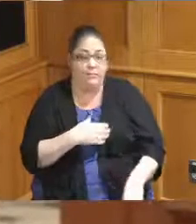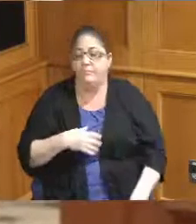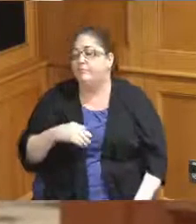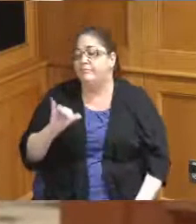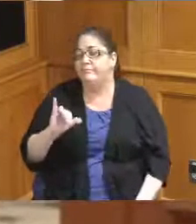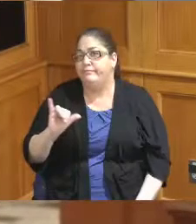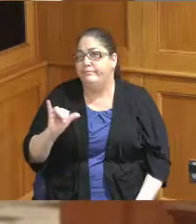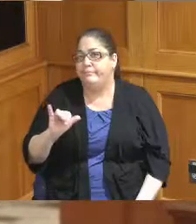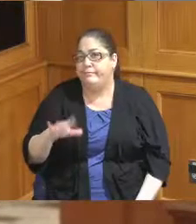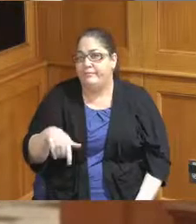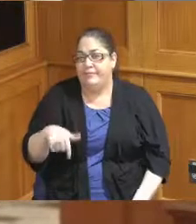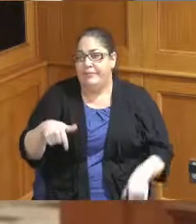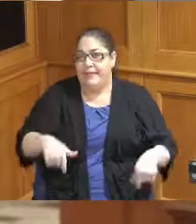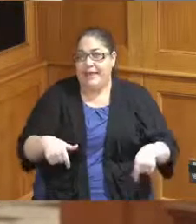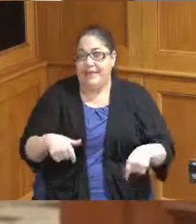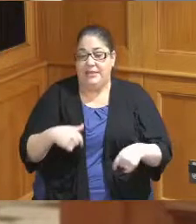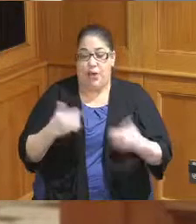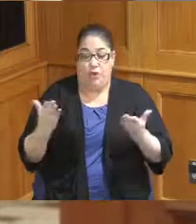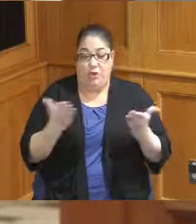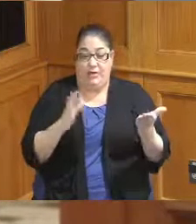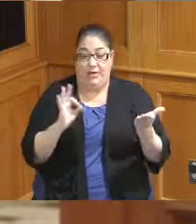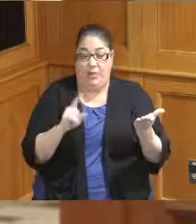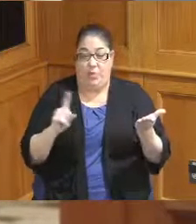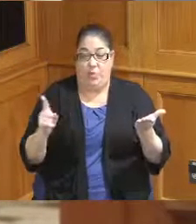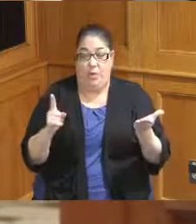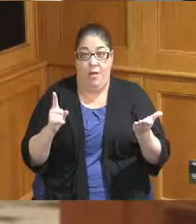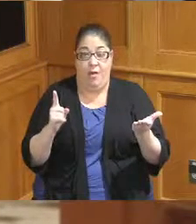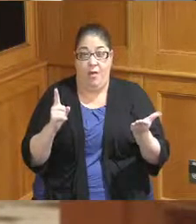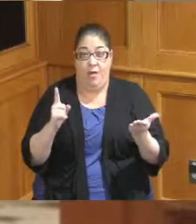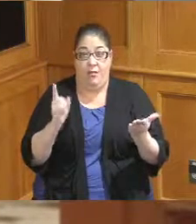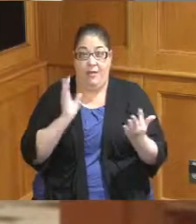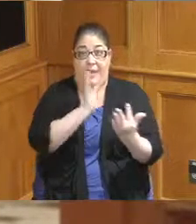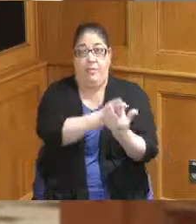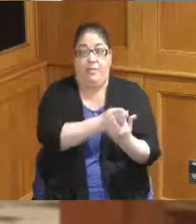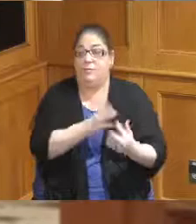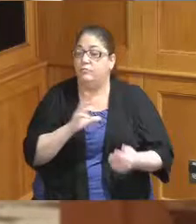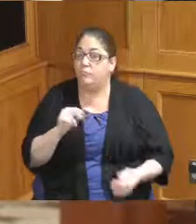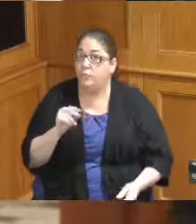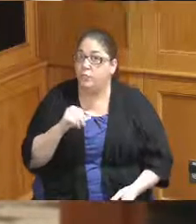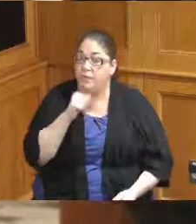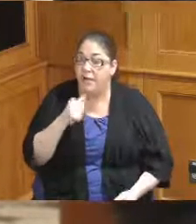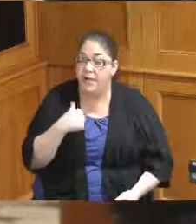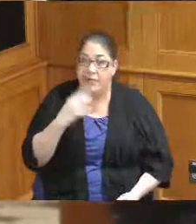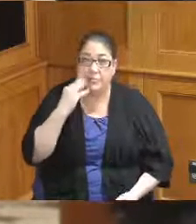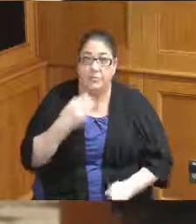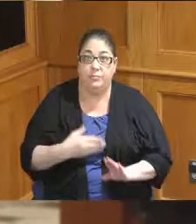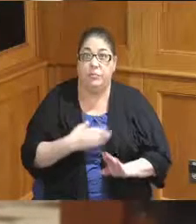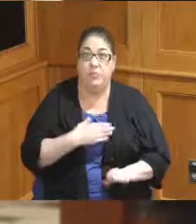type where the the service of the 911 system was impacted we have had planned and unexpected